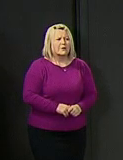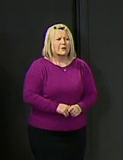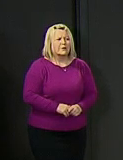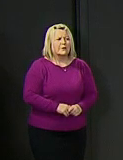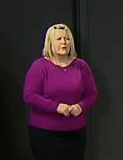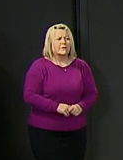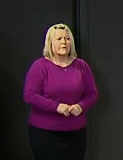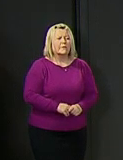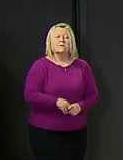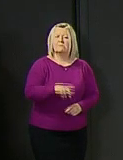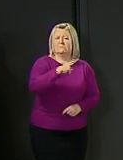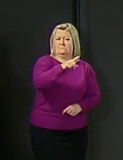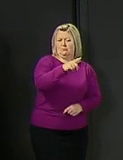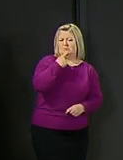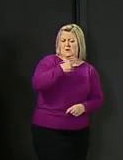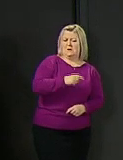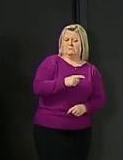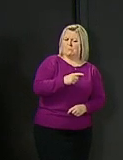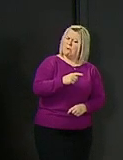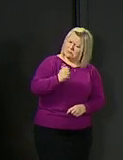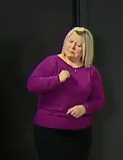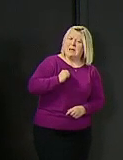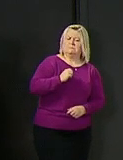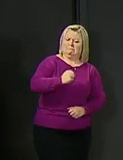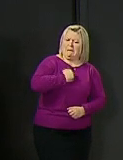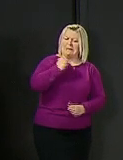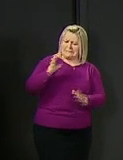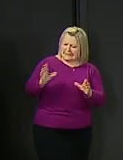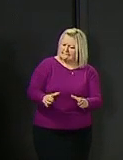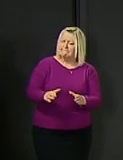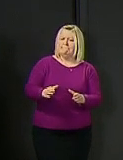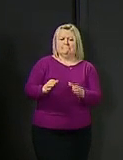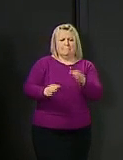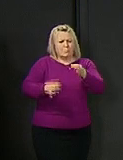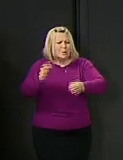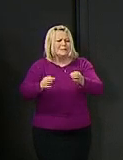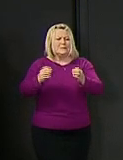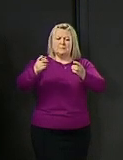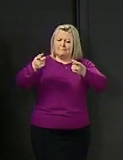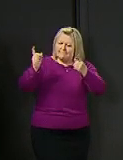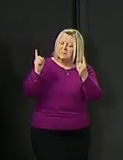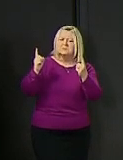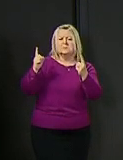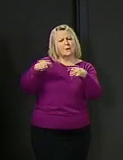all your team , government politicians and officials, to abide to the guidance But are